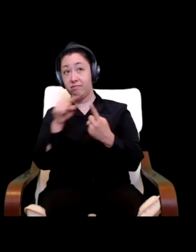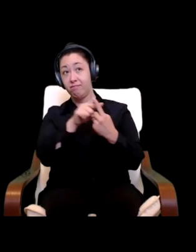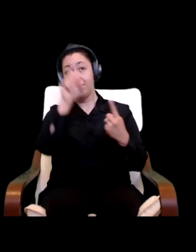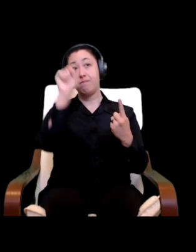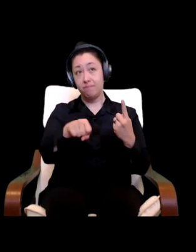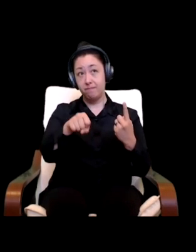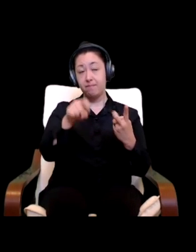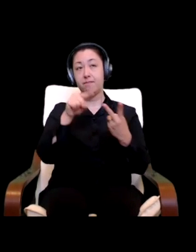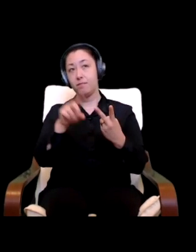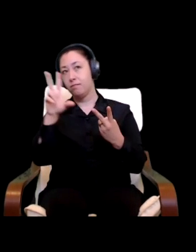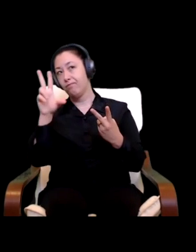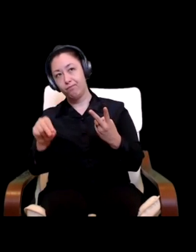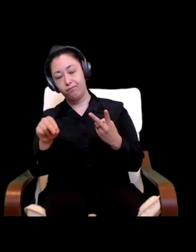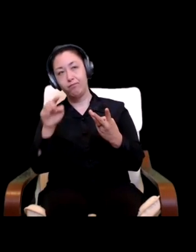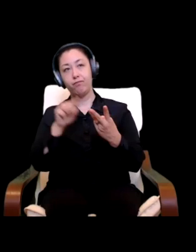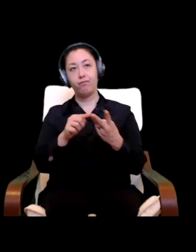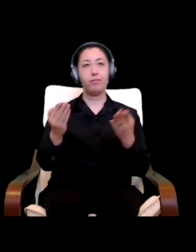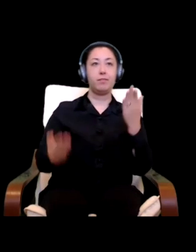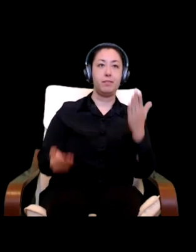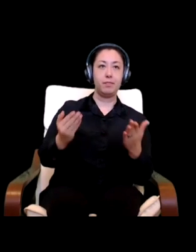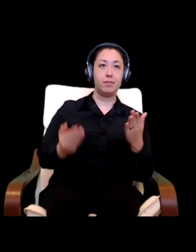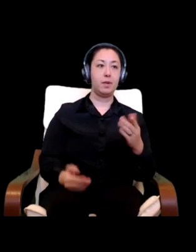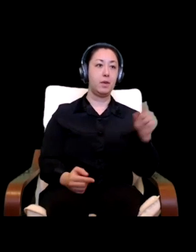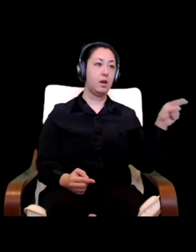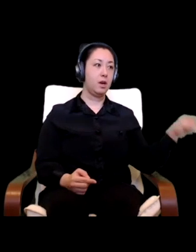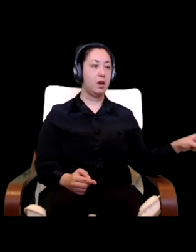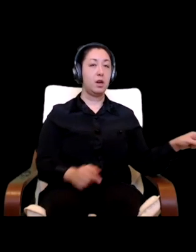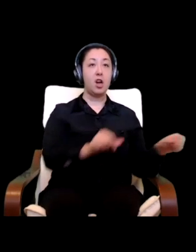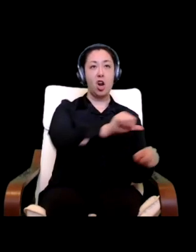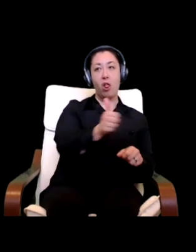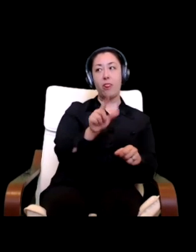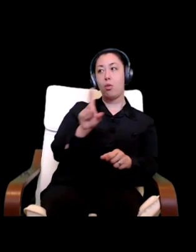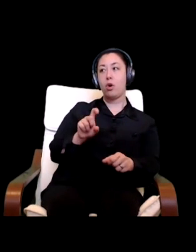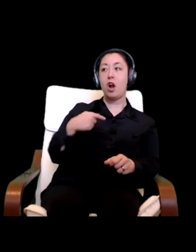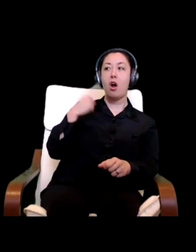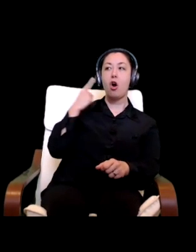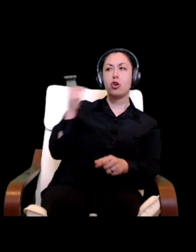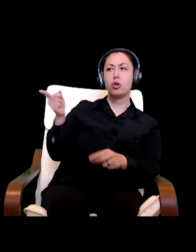Another question, I heard you mention an intervener a number of times,